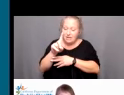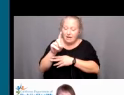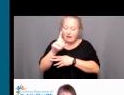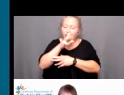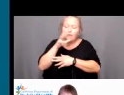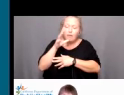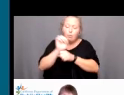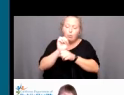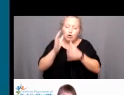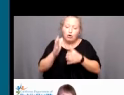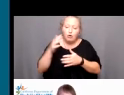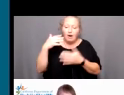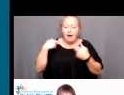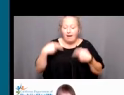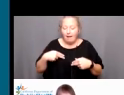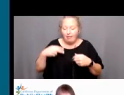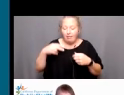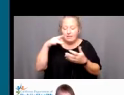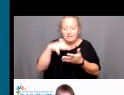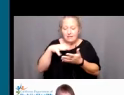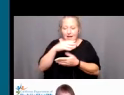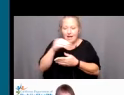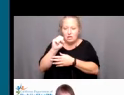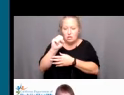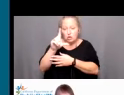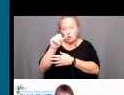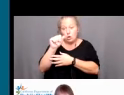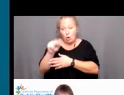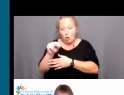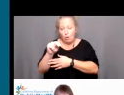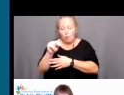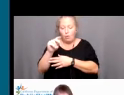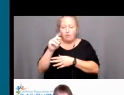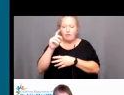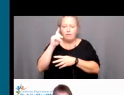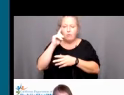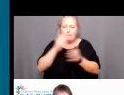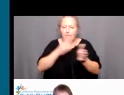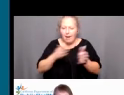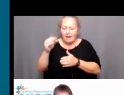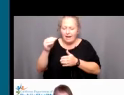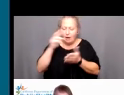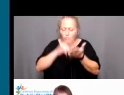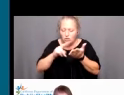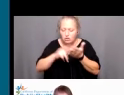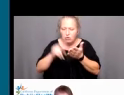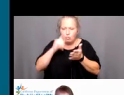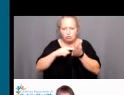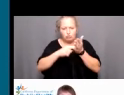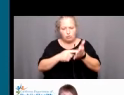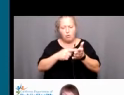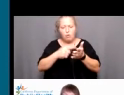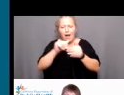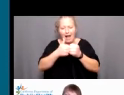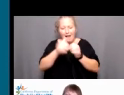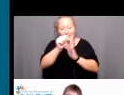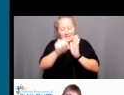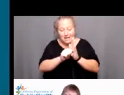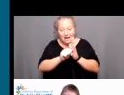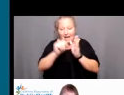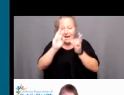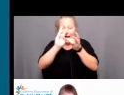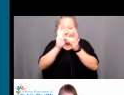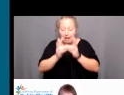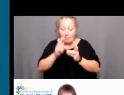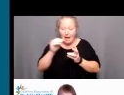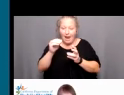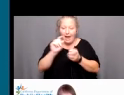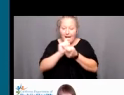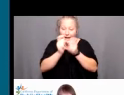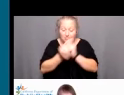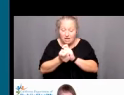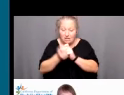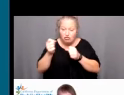and finally Sloane Viola of the Office of planning and research will share highlights of how to state climate adaptation strategy is safeguarding worker health in a